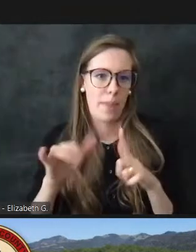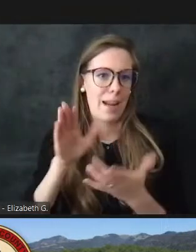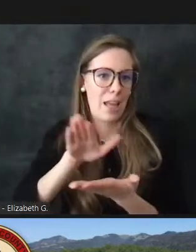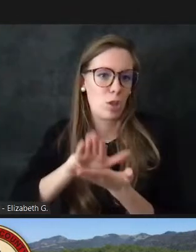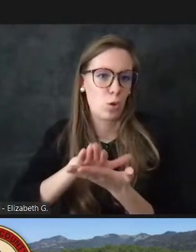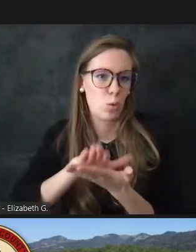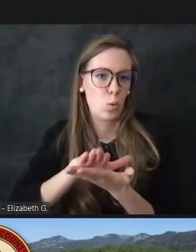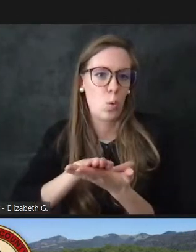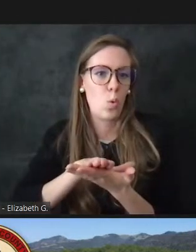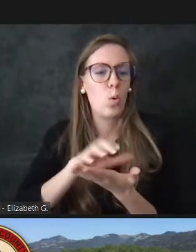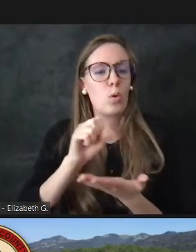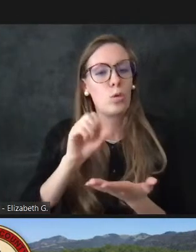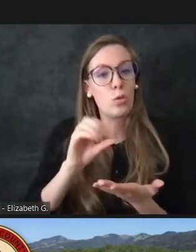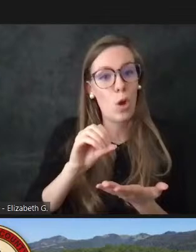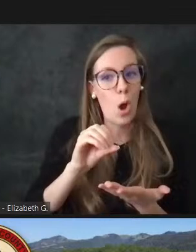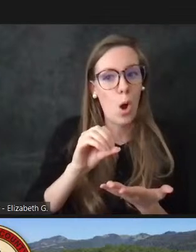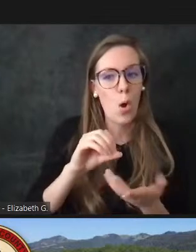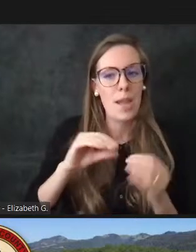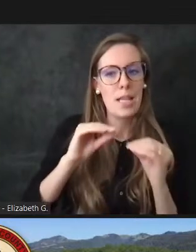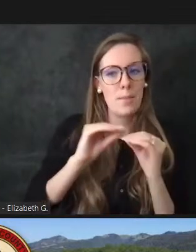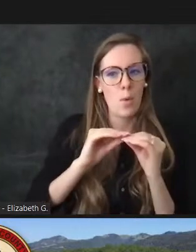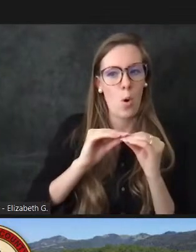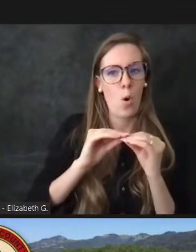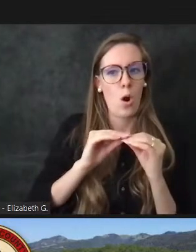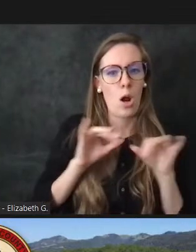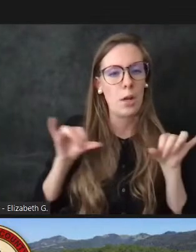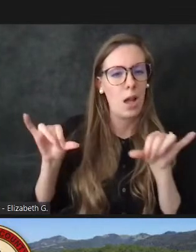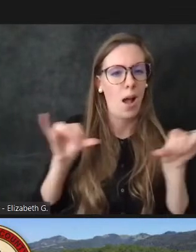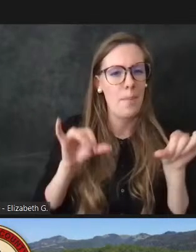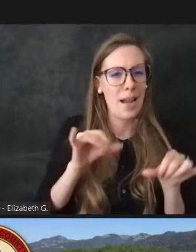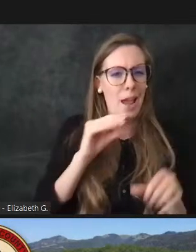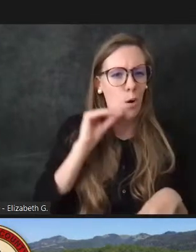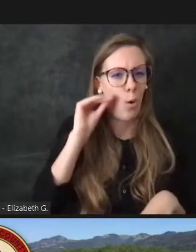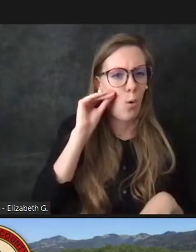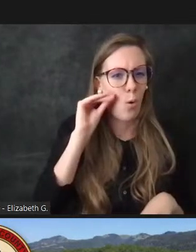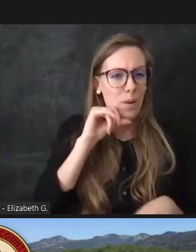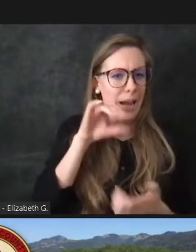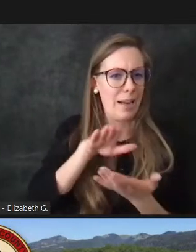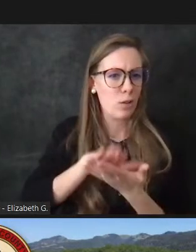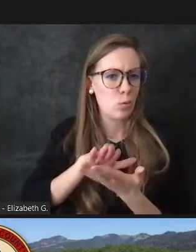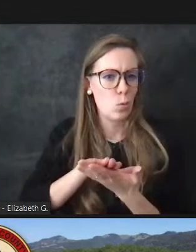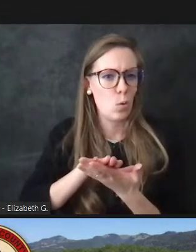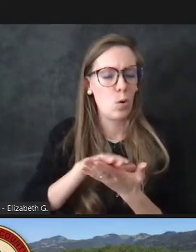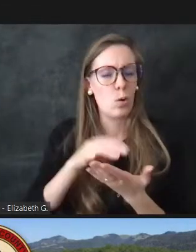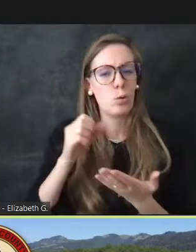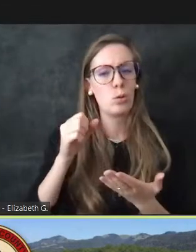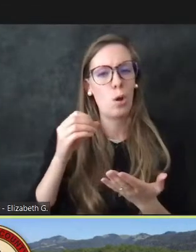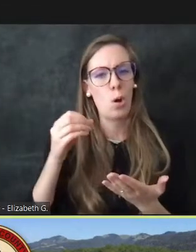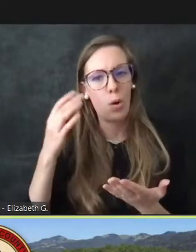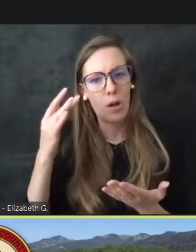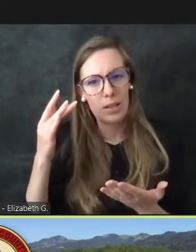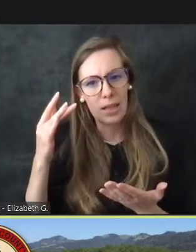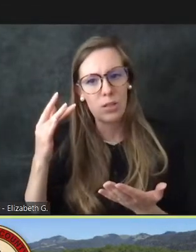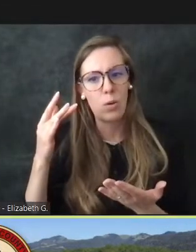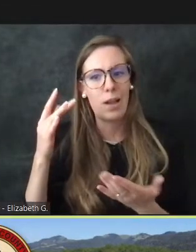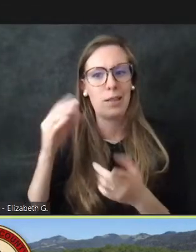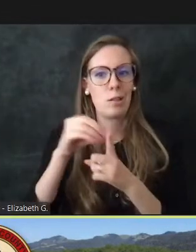getting sick is more at home, then that's cool, especially with people who have not been vaccinated and they're exposed to those people. So. Yes.